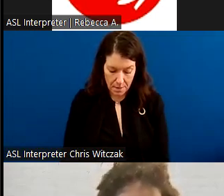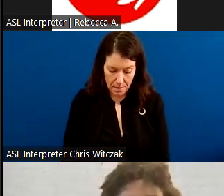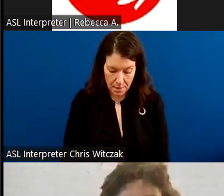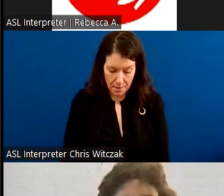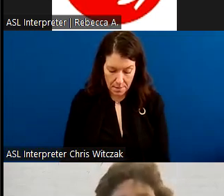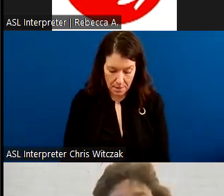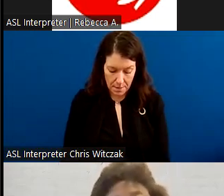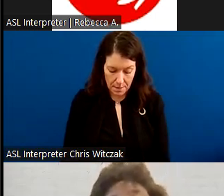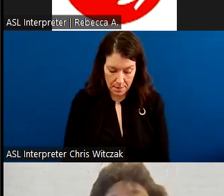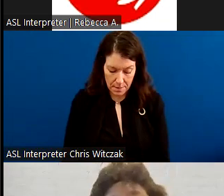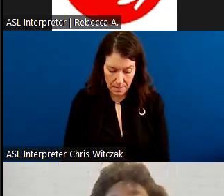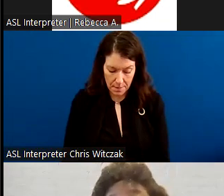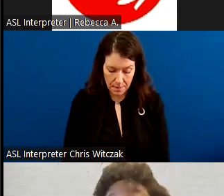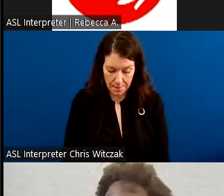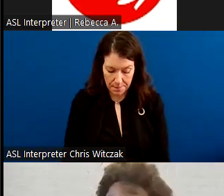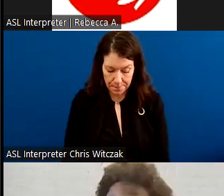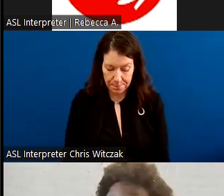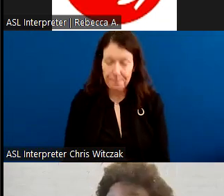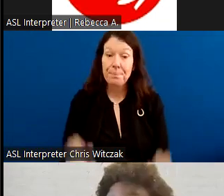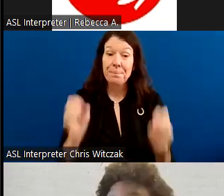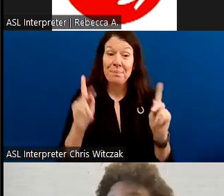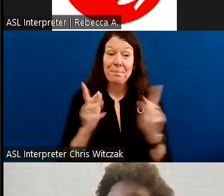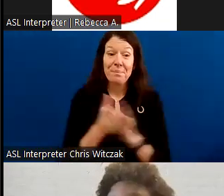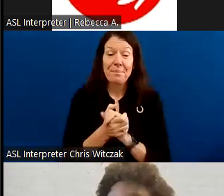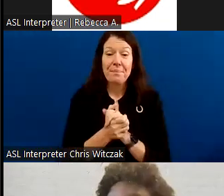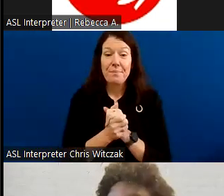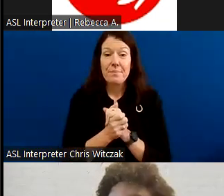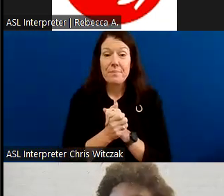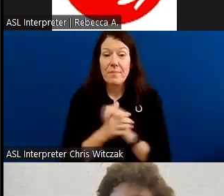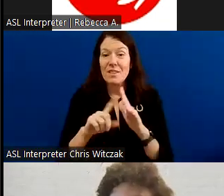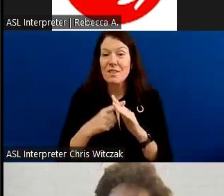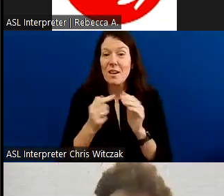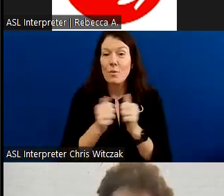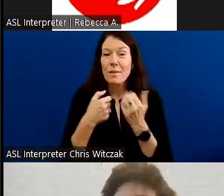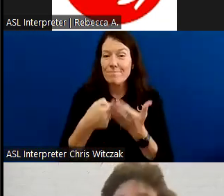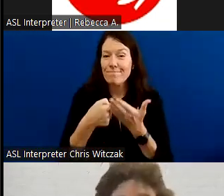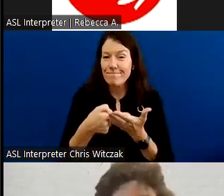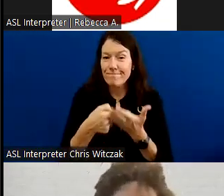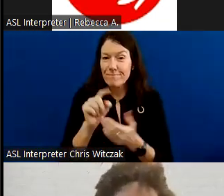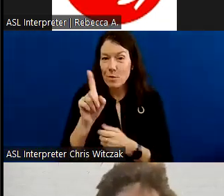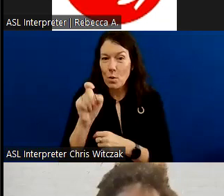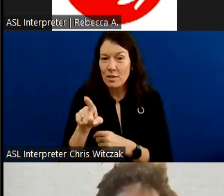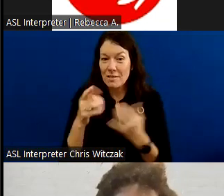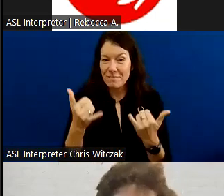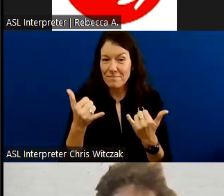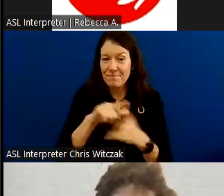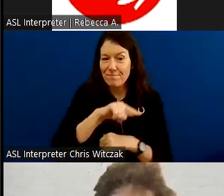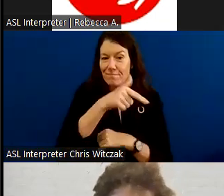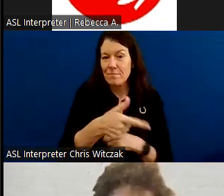All right so let's begin with a discussion question and I'll turn it over to Gabriella.